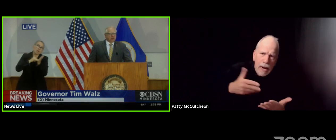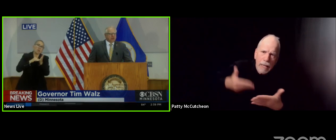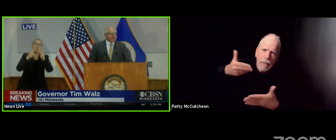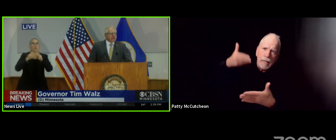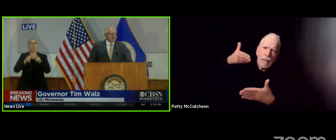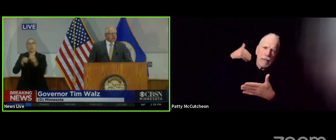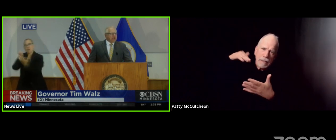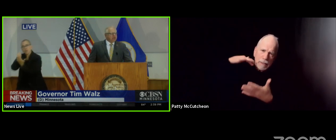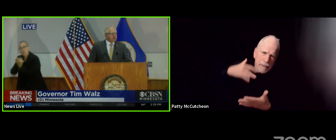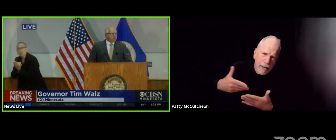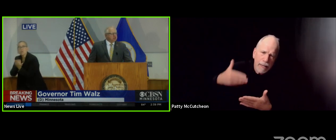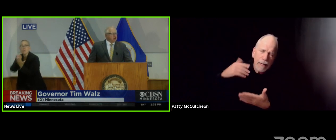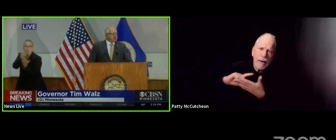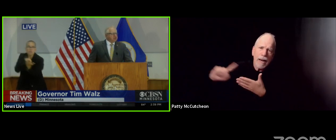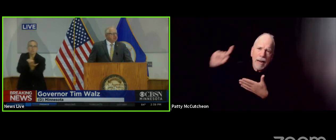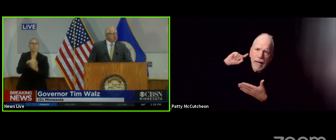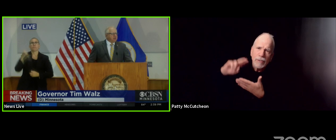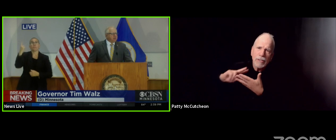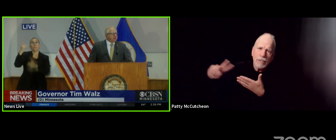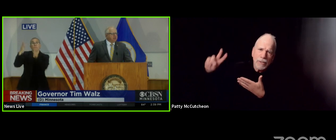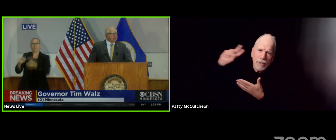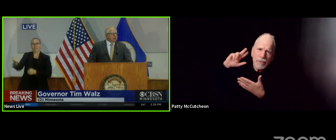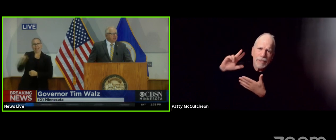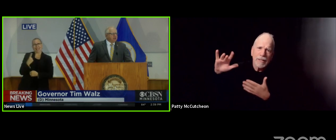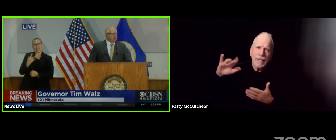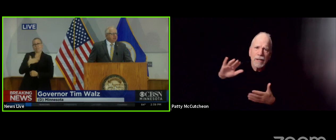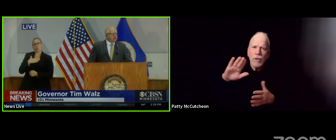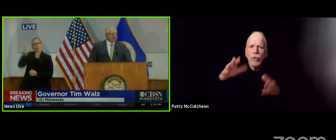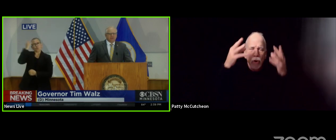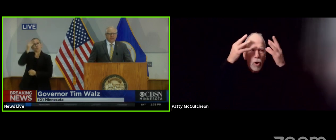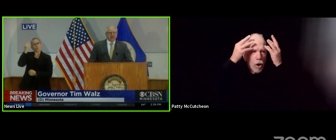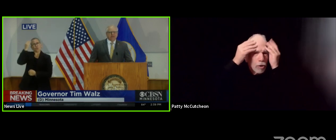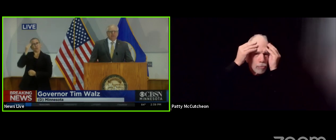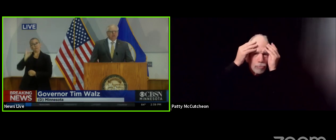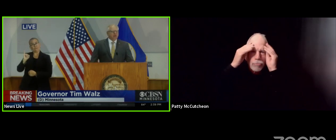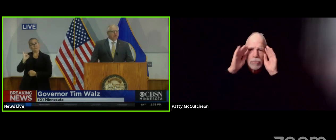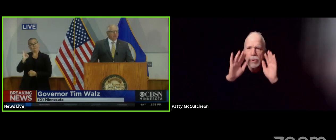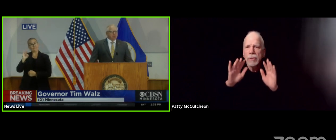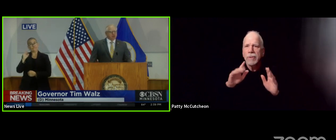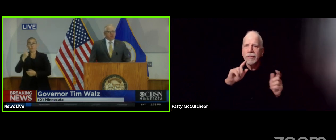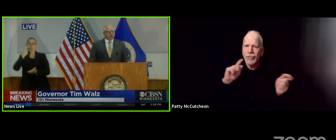THINKING CHANGE AS WE START TO SEE THESE NUMBERS IN OTHER STATES? YES, ABSOLUTELY. BUT WE'RE STILL LOOKING AT OUR OWN.